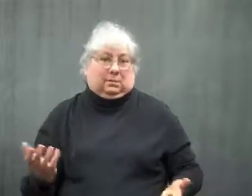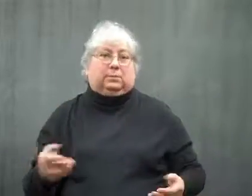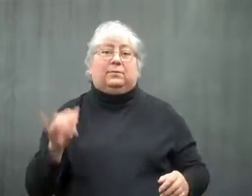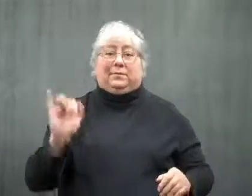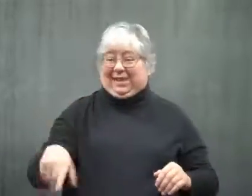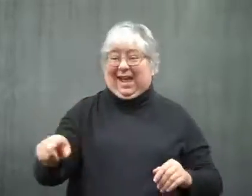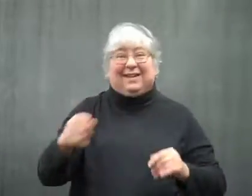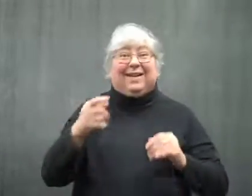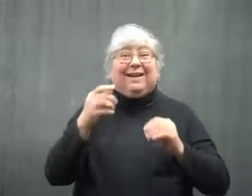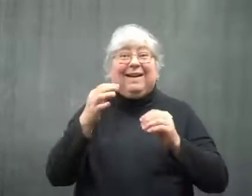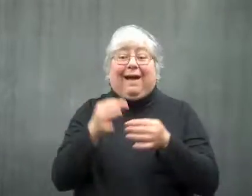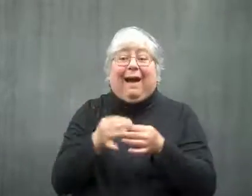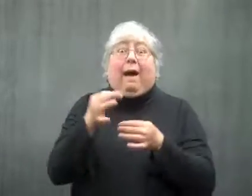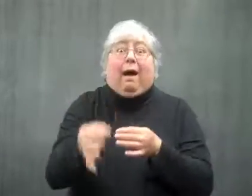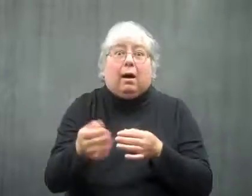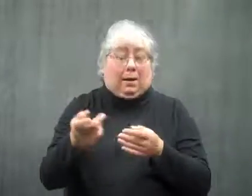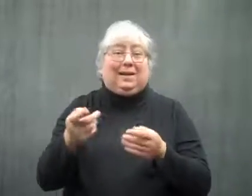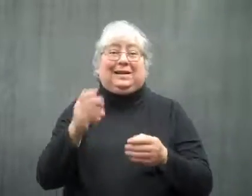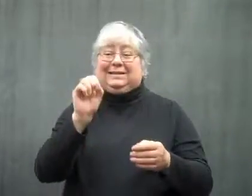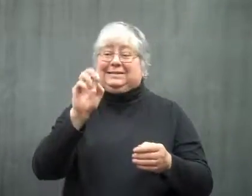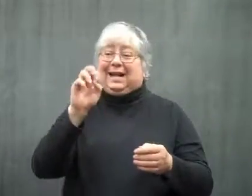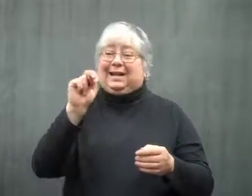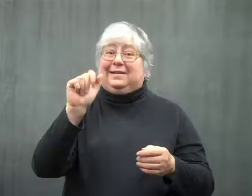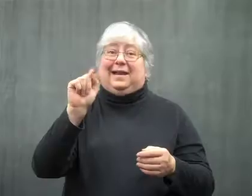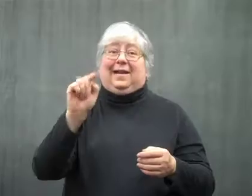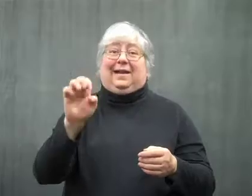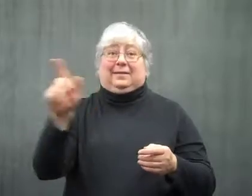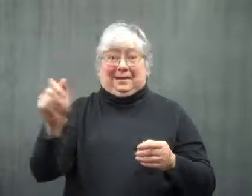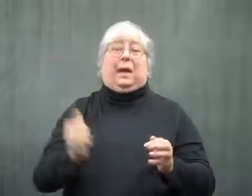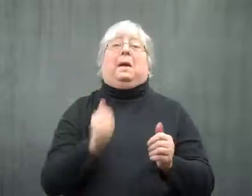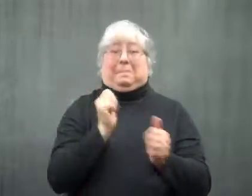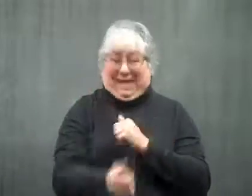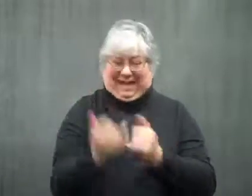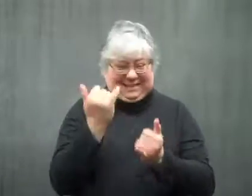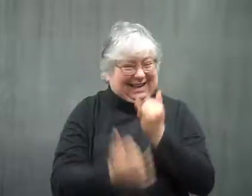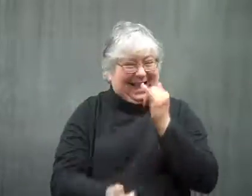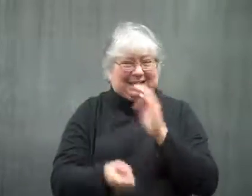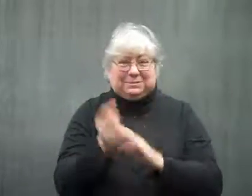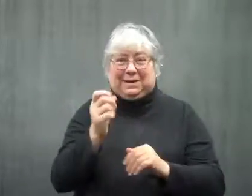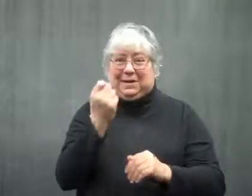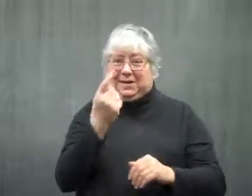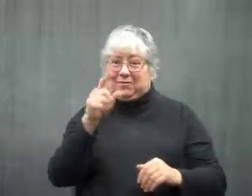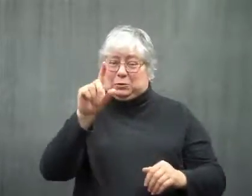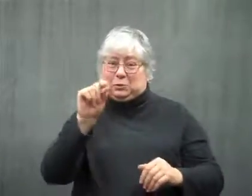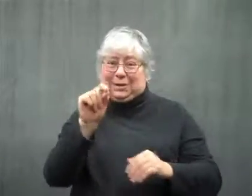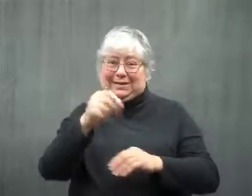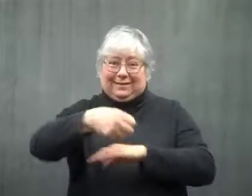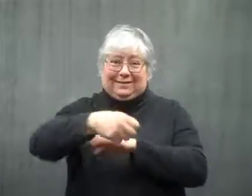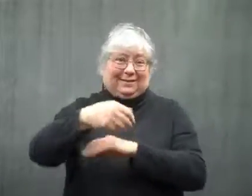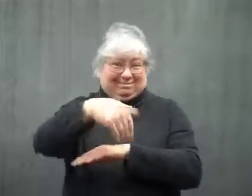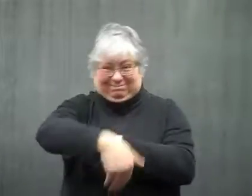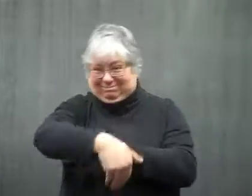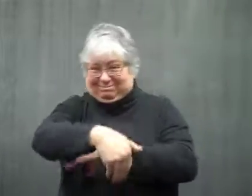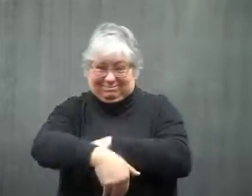The Senate passed the stopgap at the last minute, at 11:20 pm.